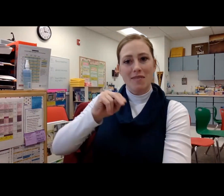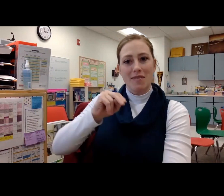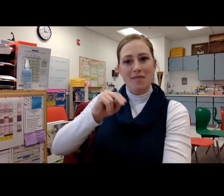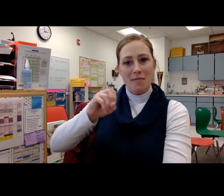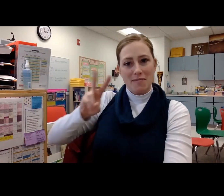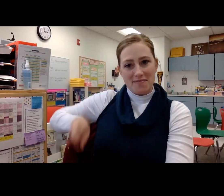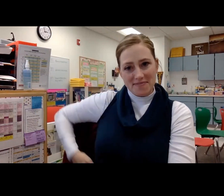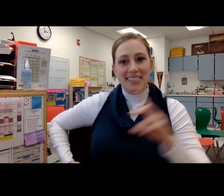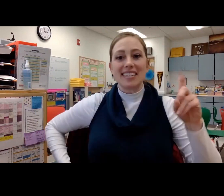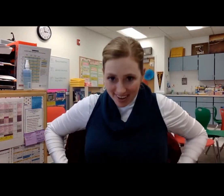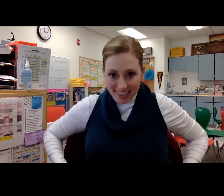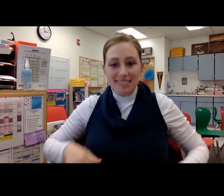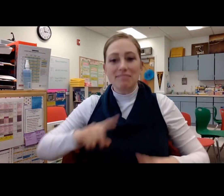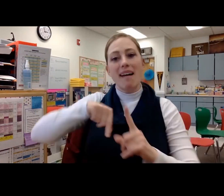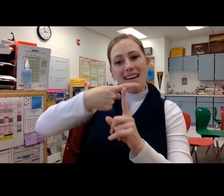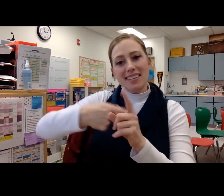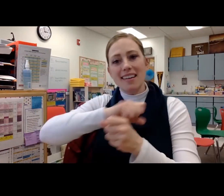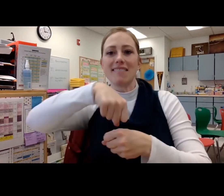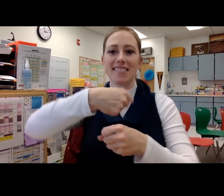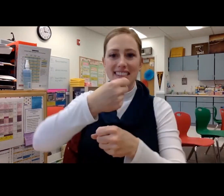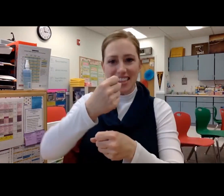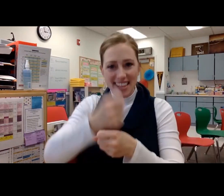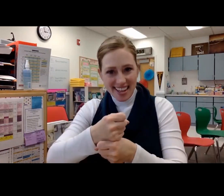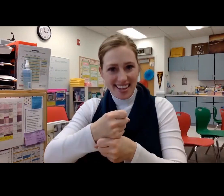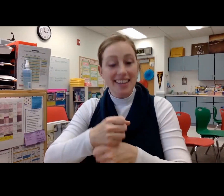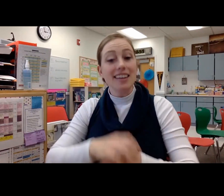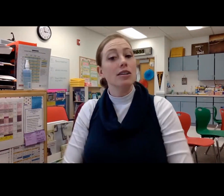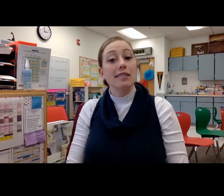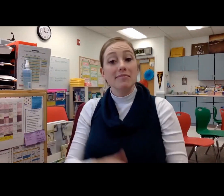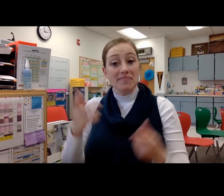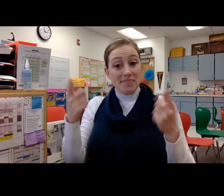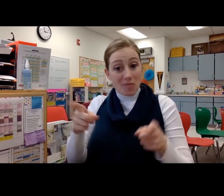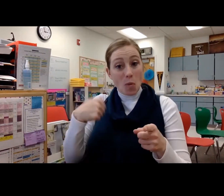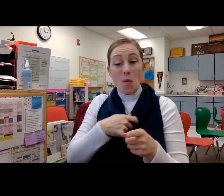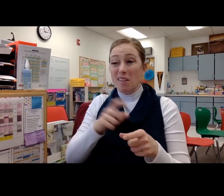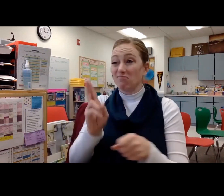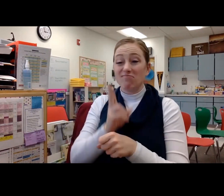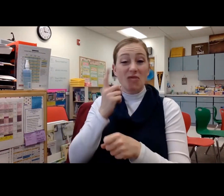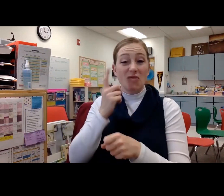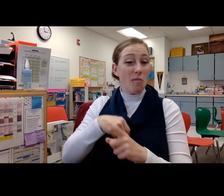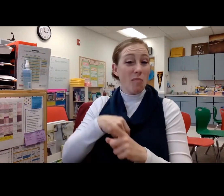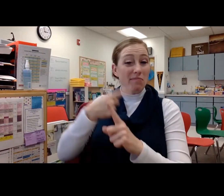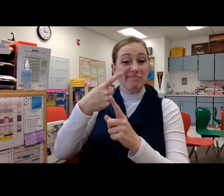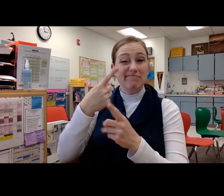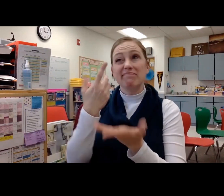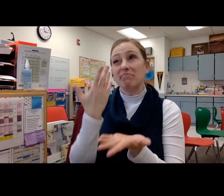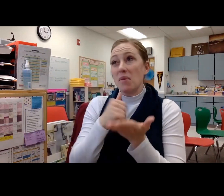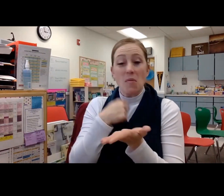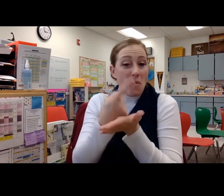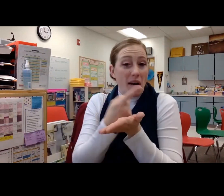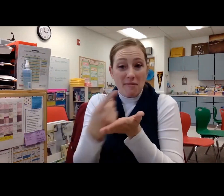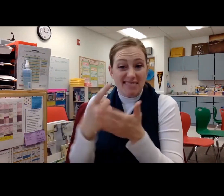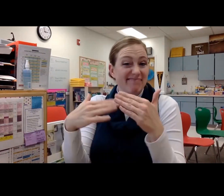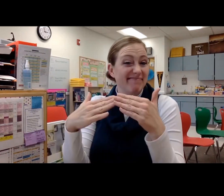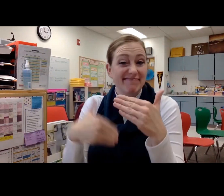November here, December here. And that's all the months of the year. So, when we're using it,